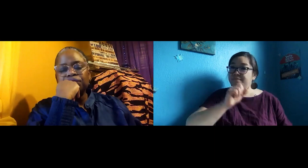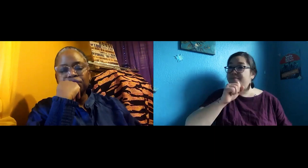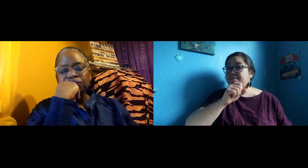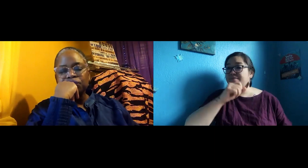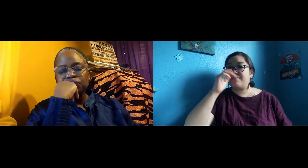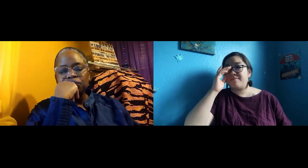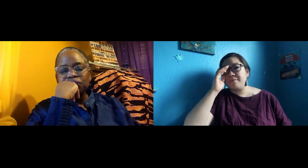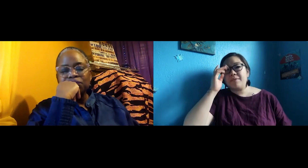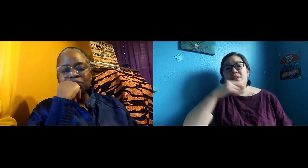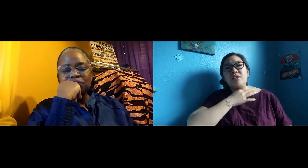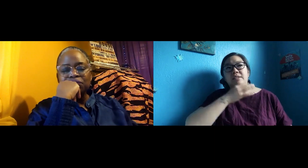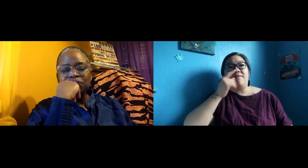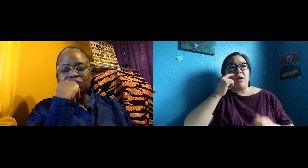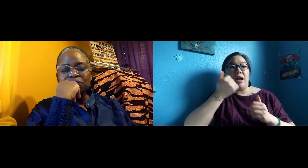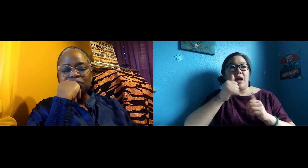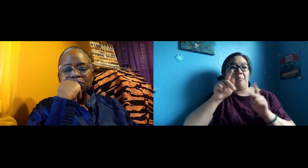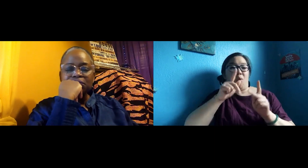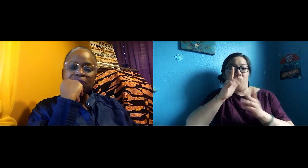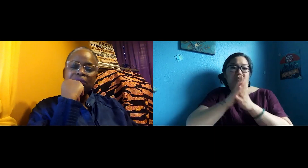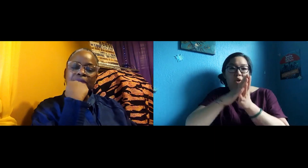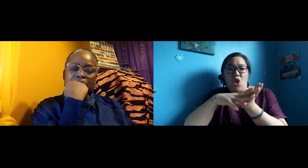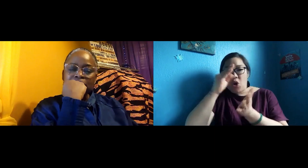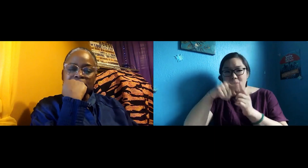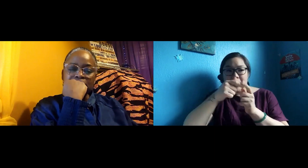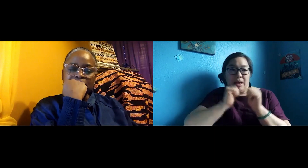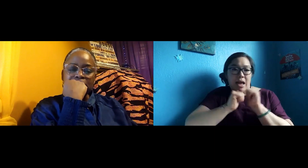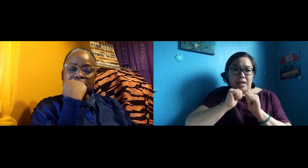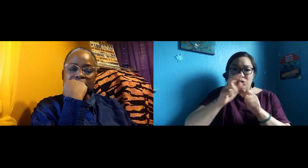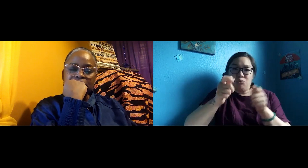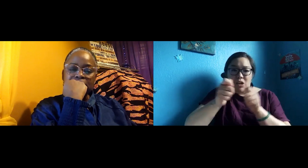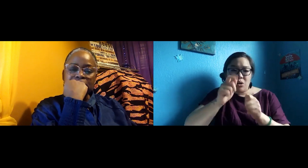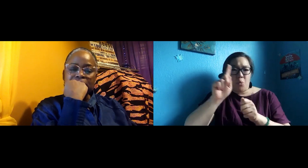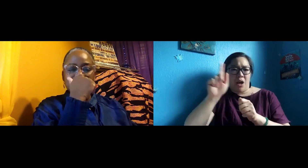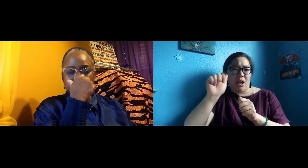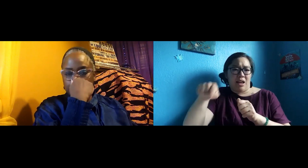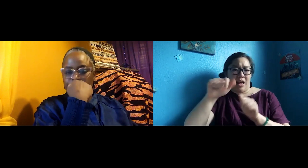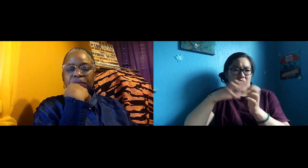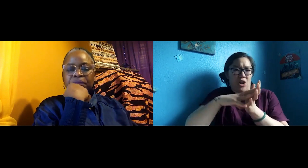Yep. For anyone who's interested in learning about acting or directing where can they start?